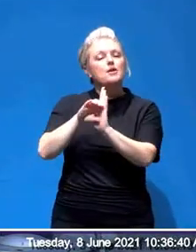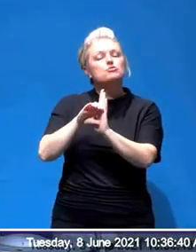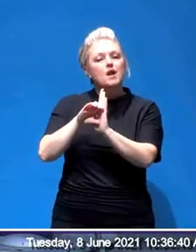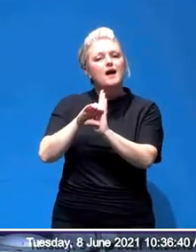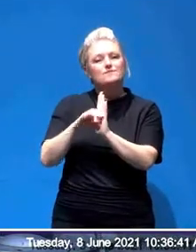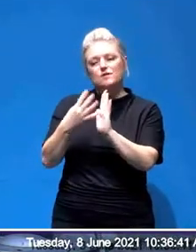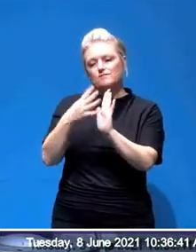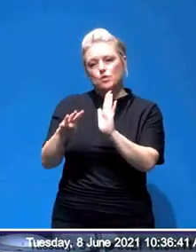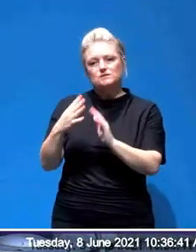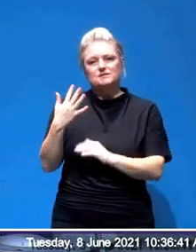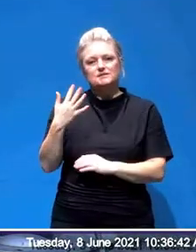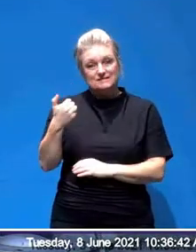Starting at paragraph 46?